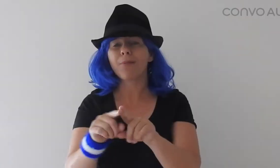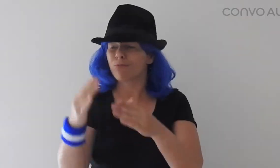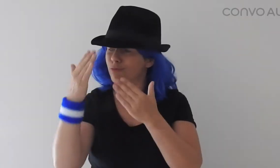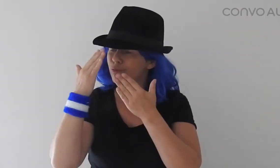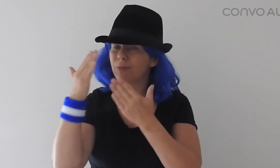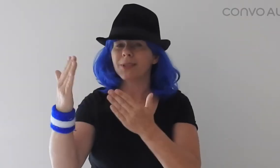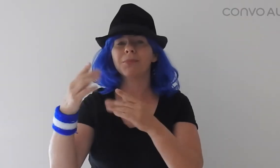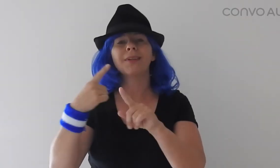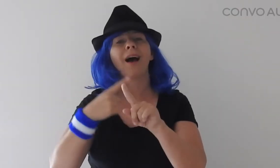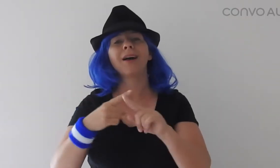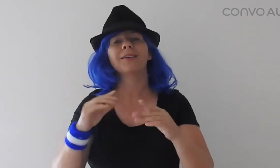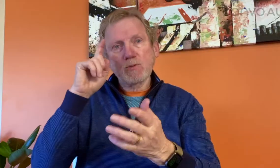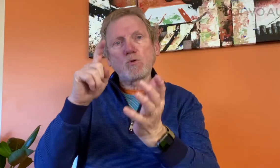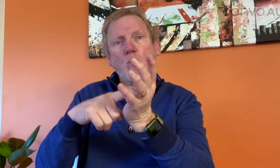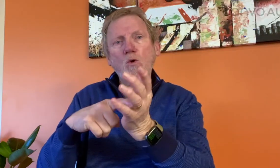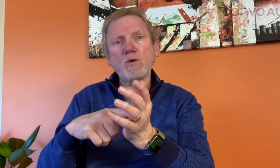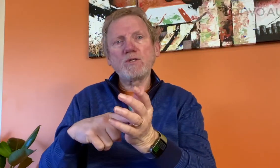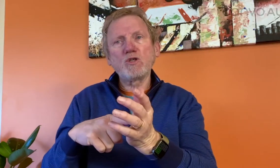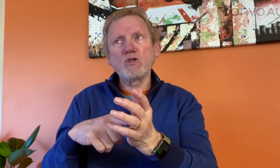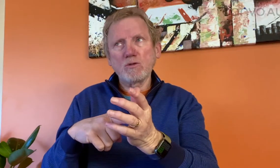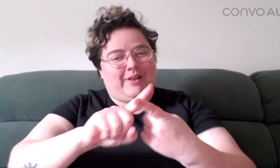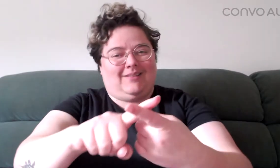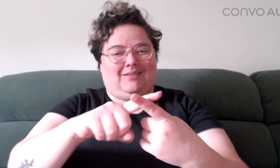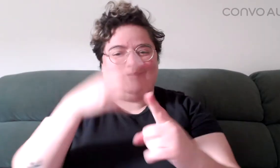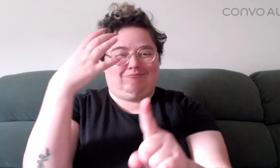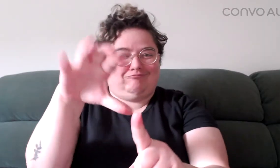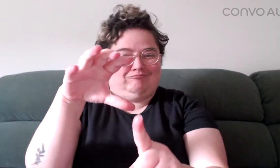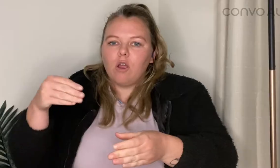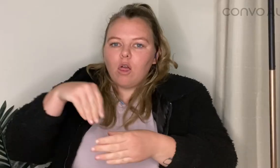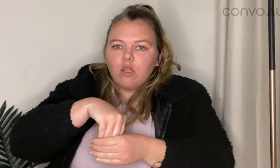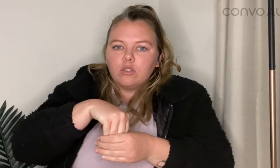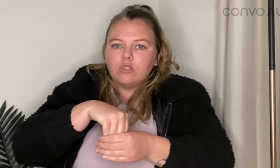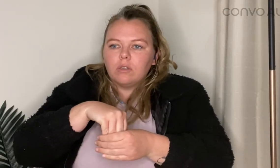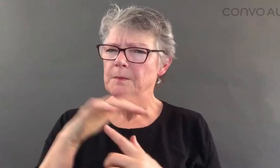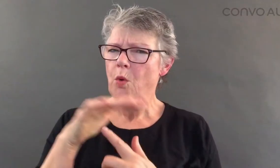With respect and acknowledgement, constant focus on the importance of inclusion,